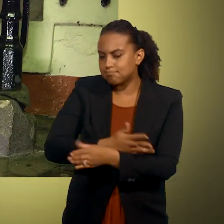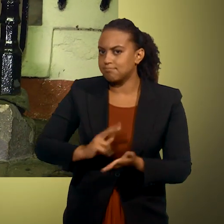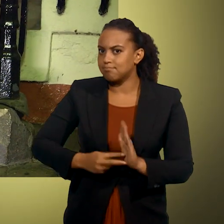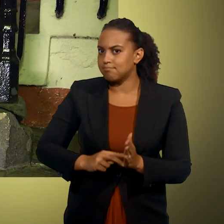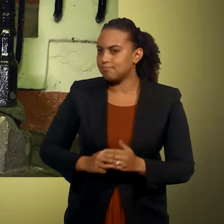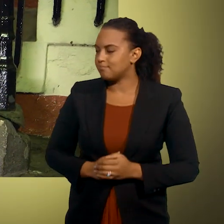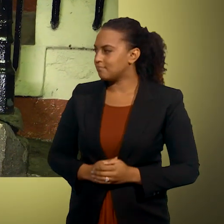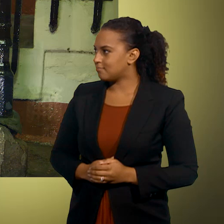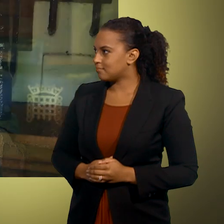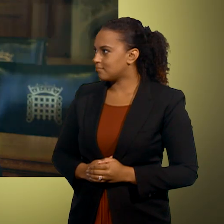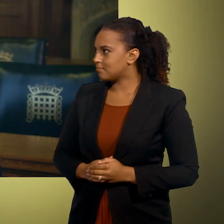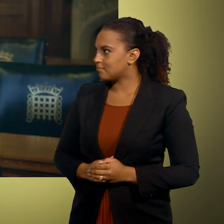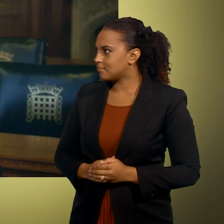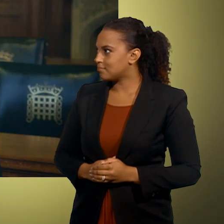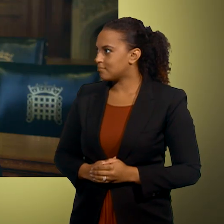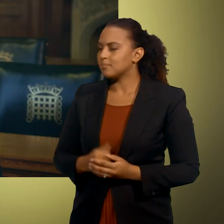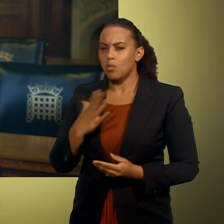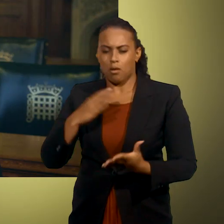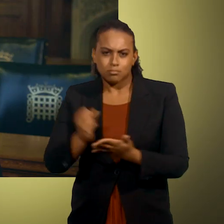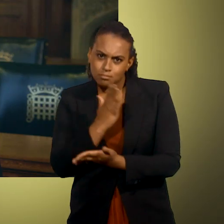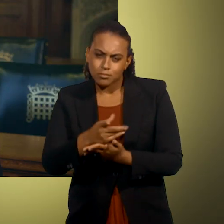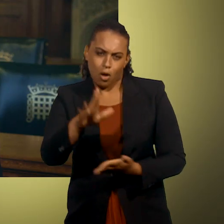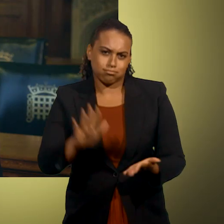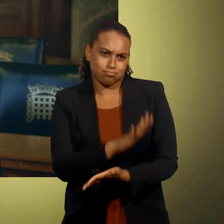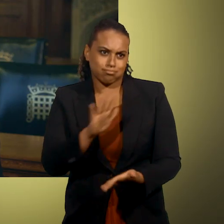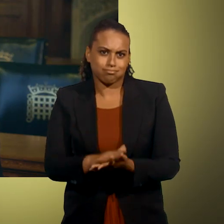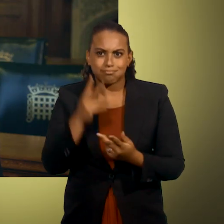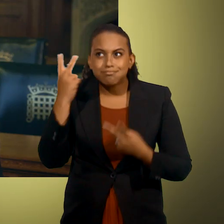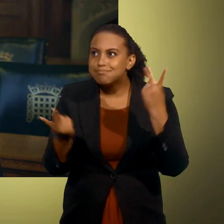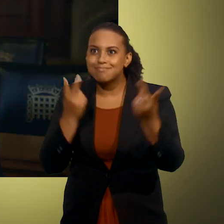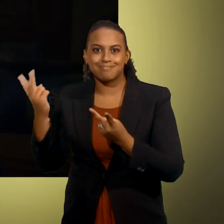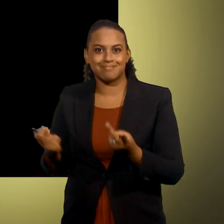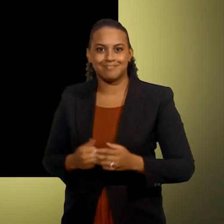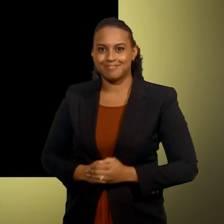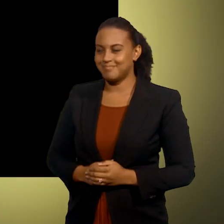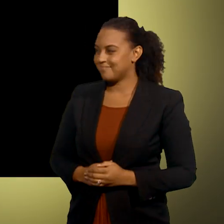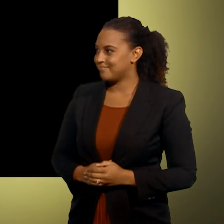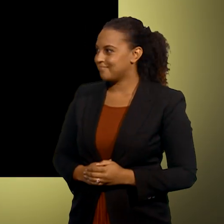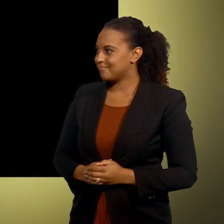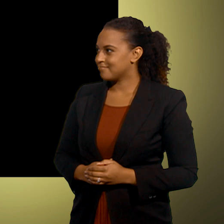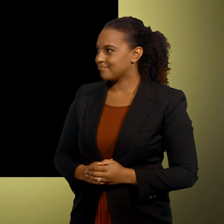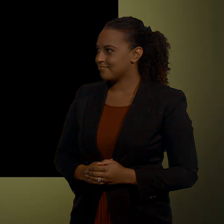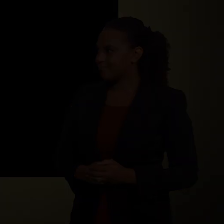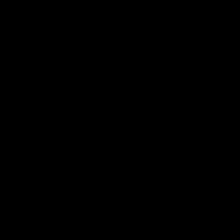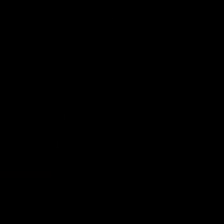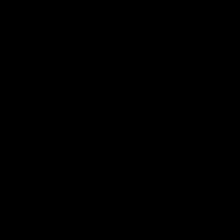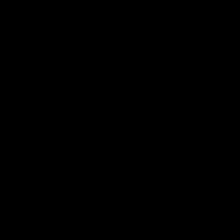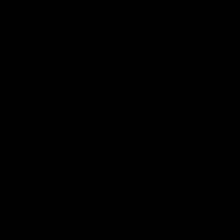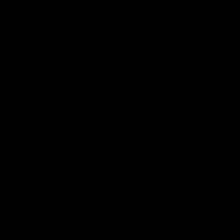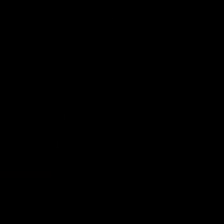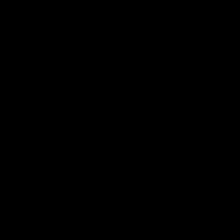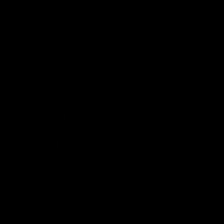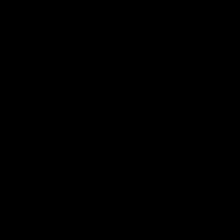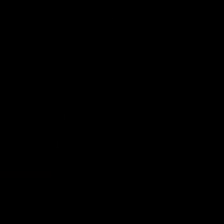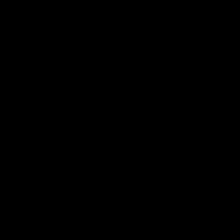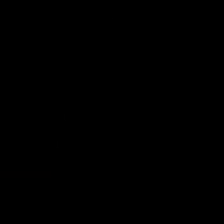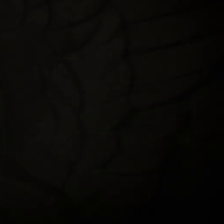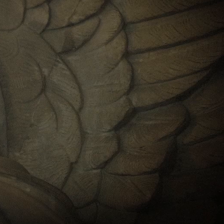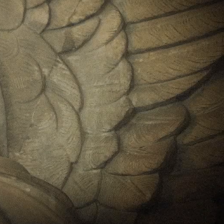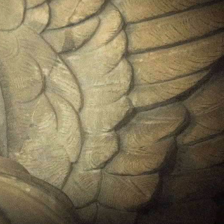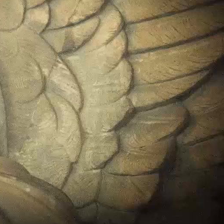We want to ensure you have a happy and enjoyable experience.